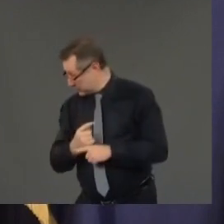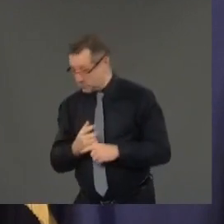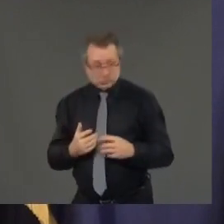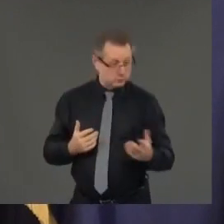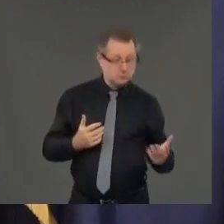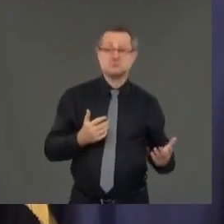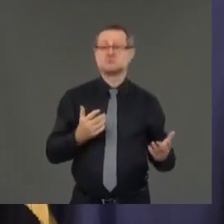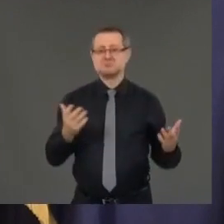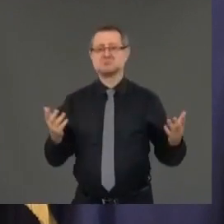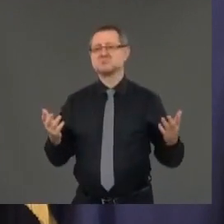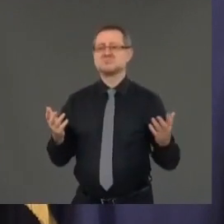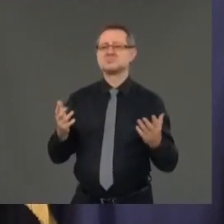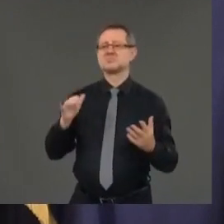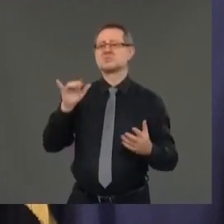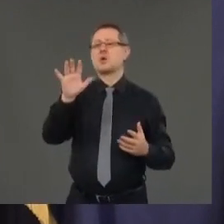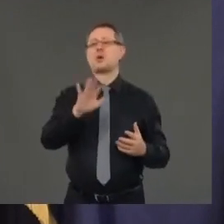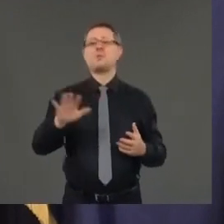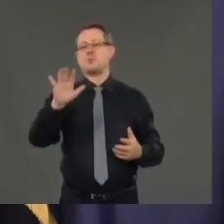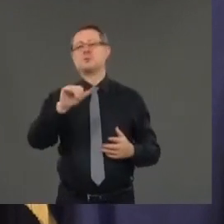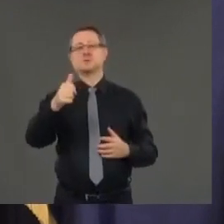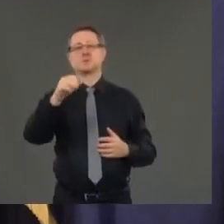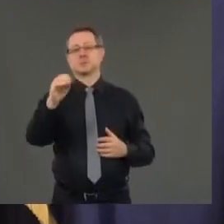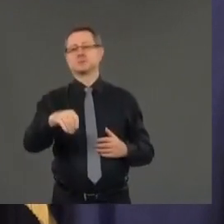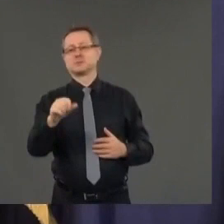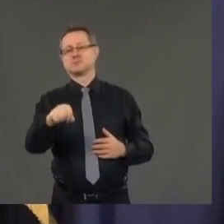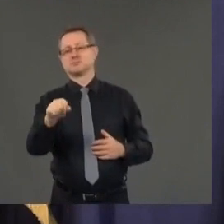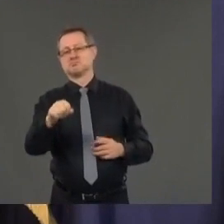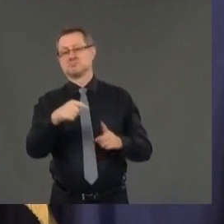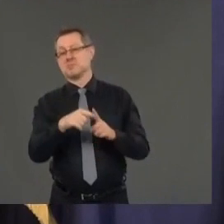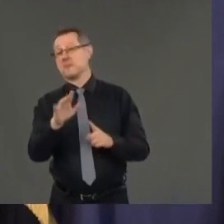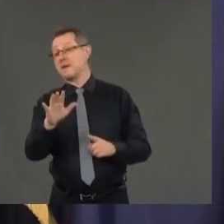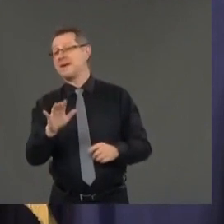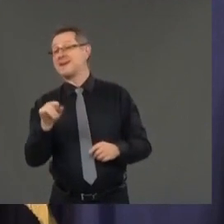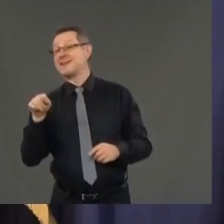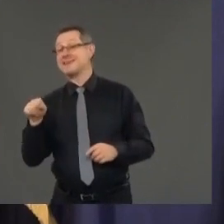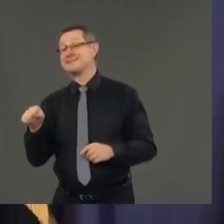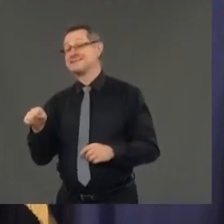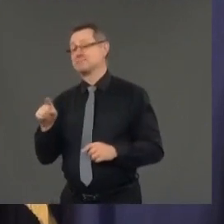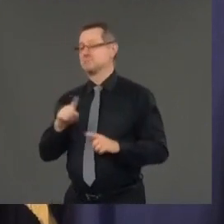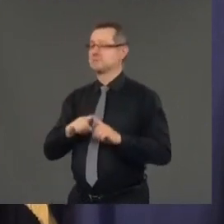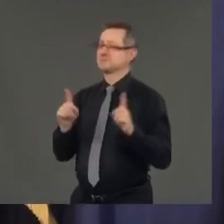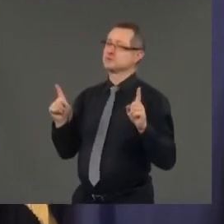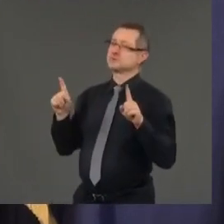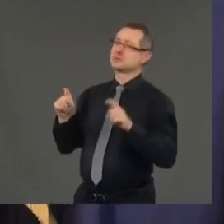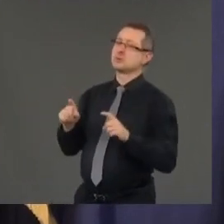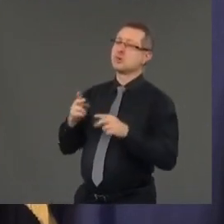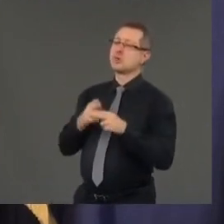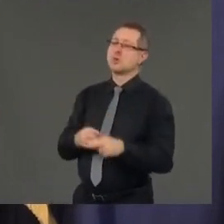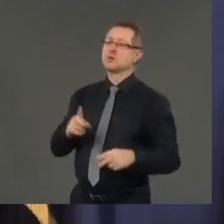THAT WAS -- WAS THAT 10%? DOES ANYBODY REMEMBER?